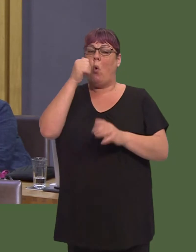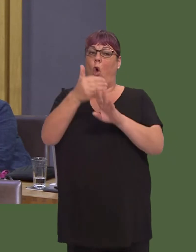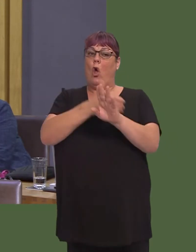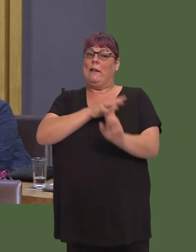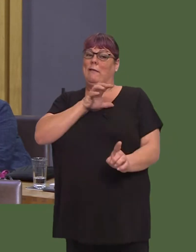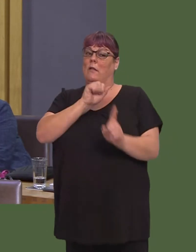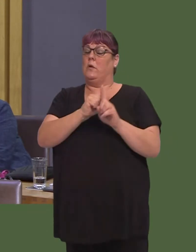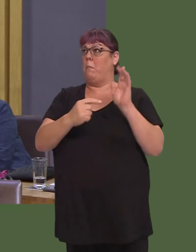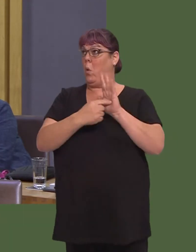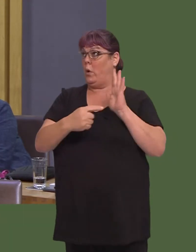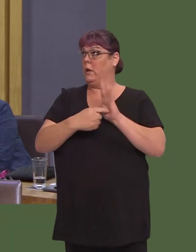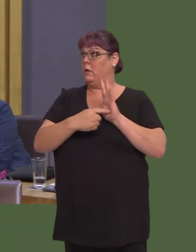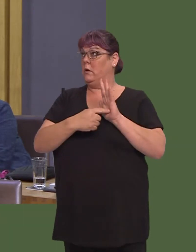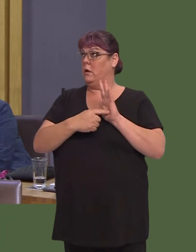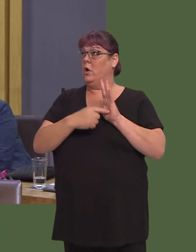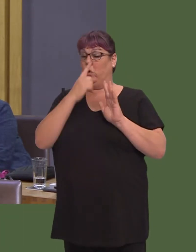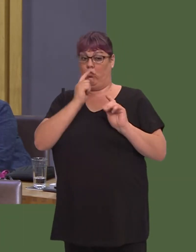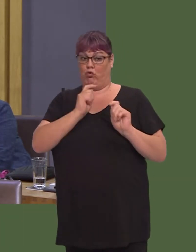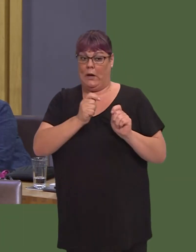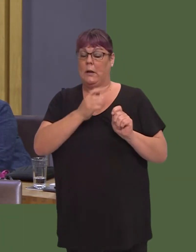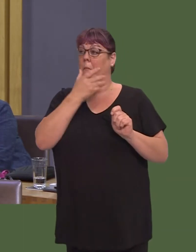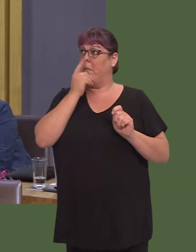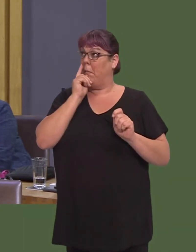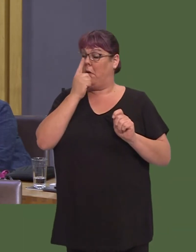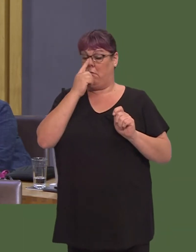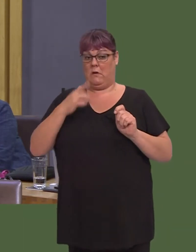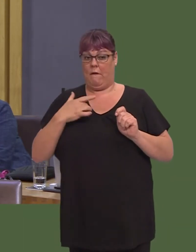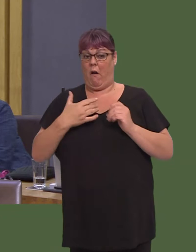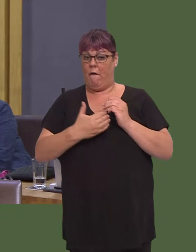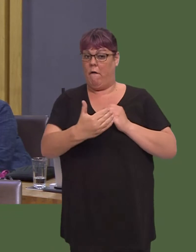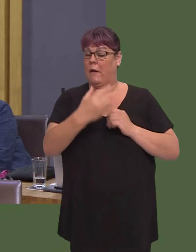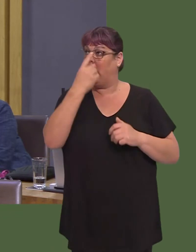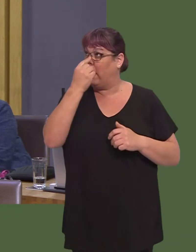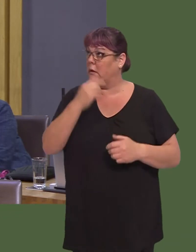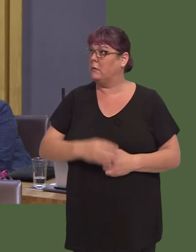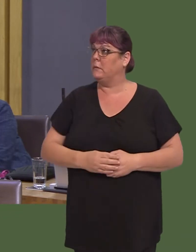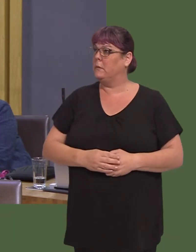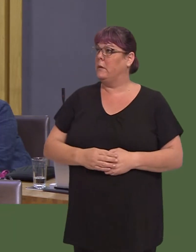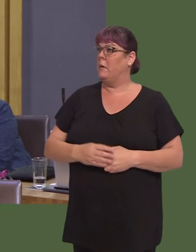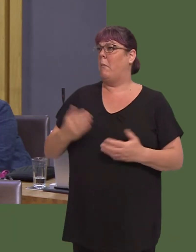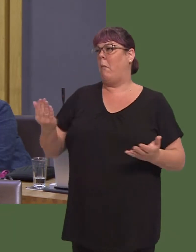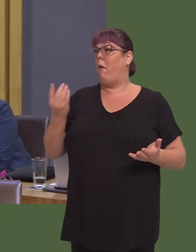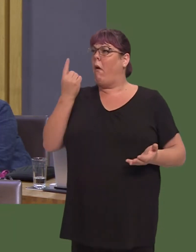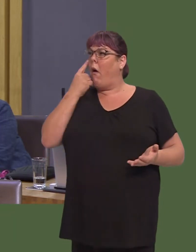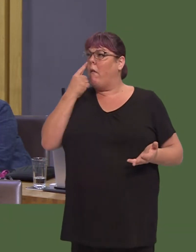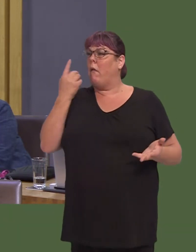on a proposed dealóin not just Westminster but this place and Edinburgh as well, I don't